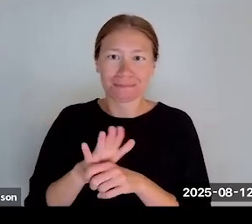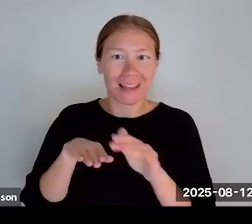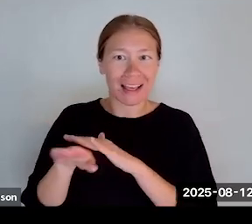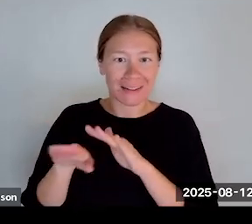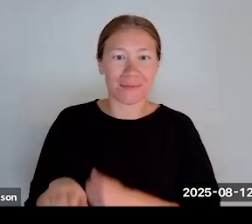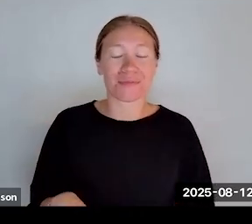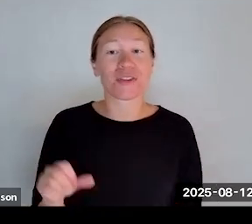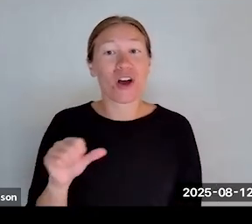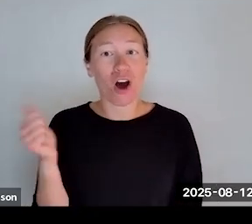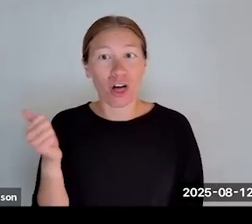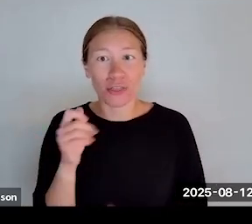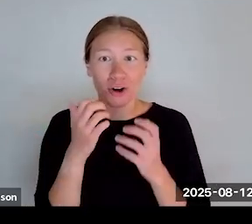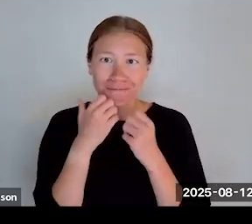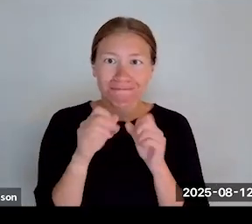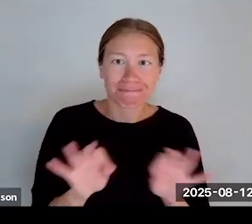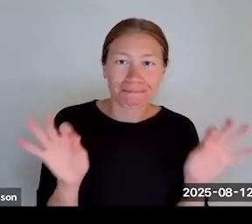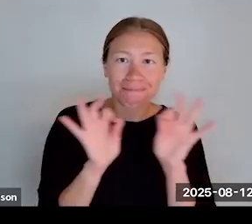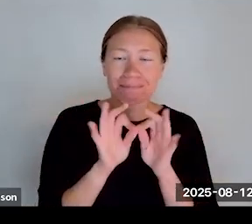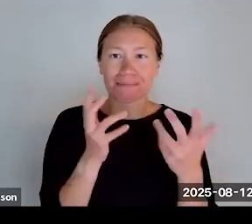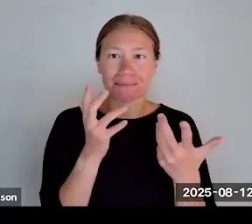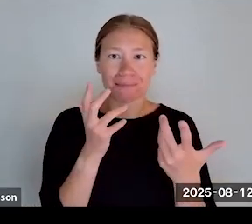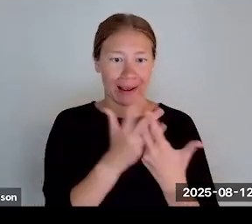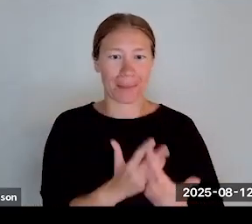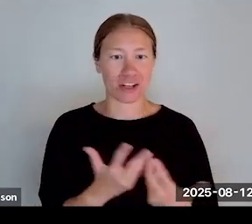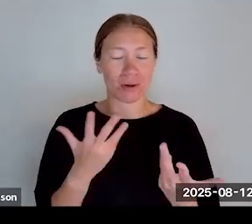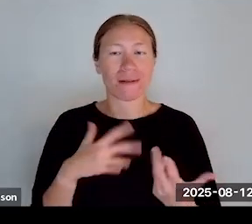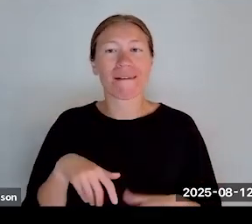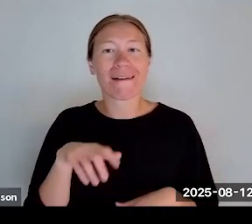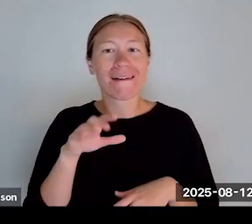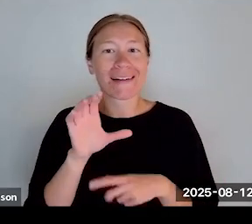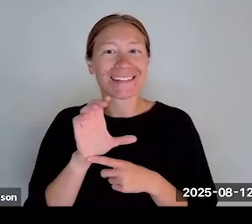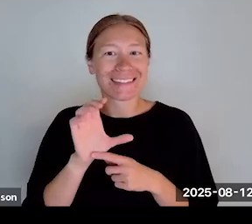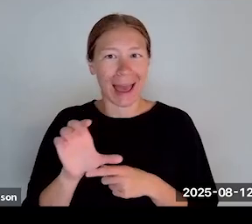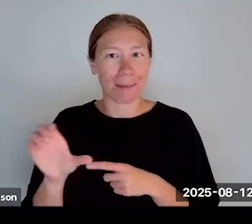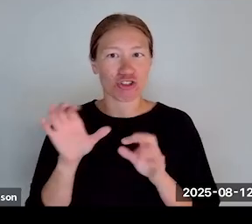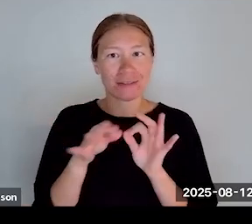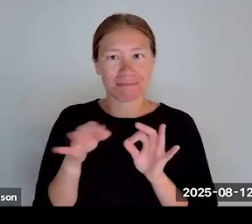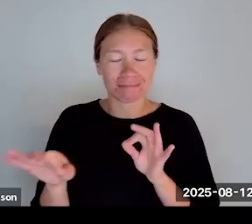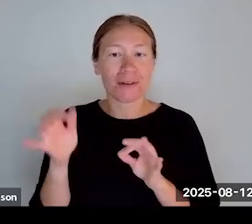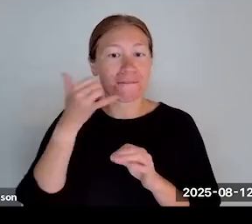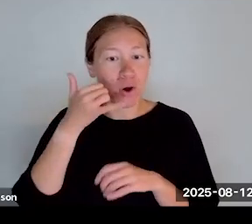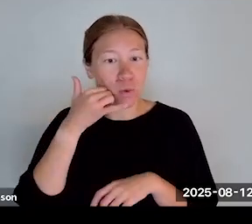Other valuable accommodations include captioned telephones, assistive listening devices, hearing aid compatible phones,